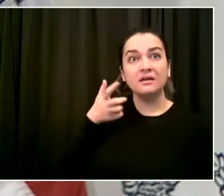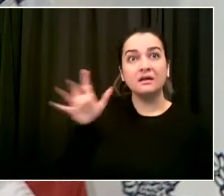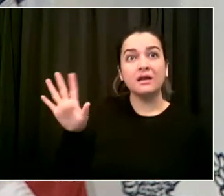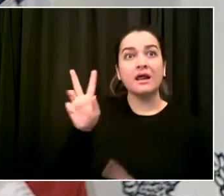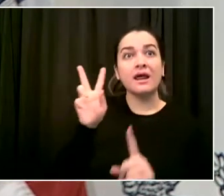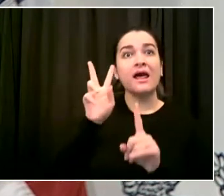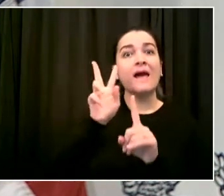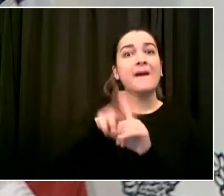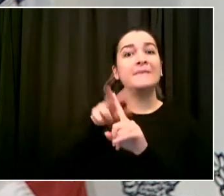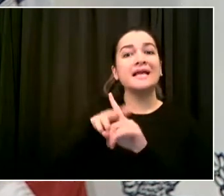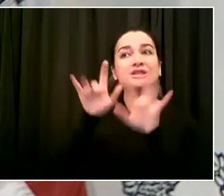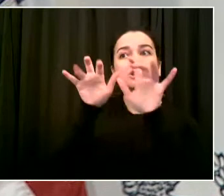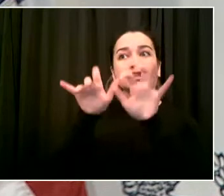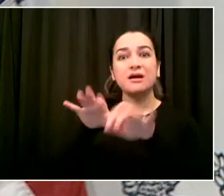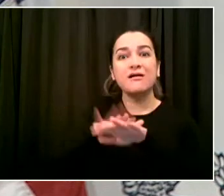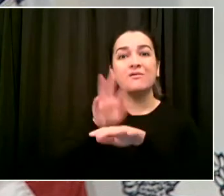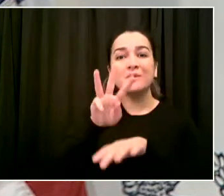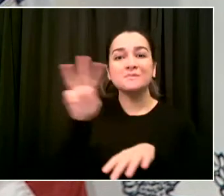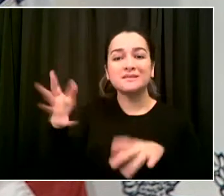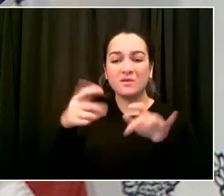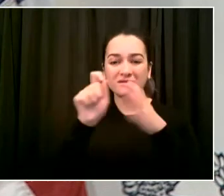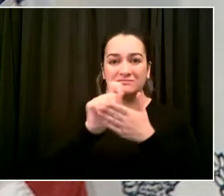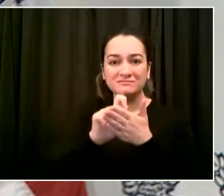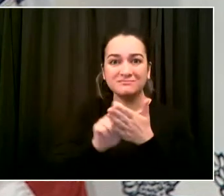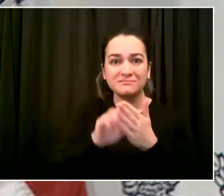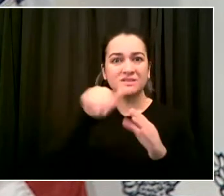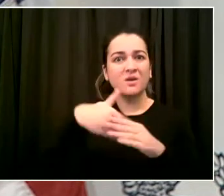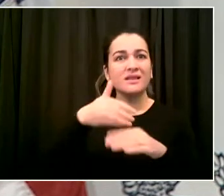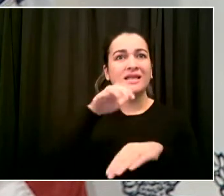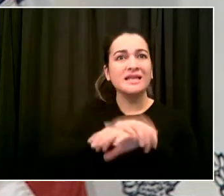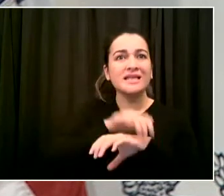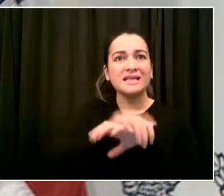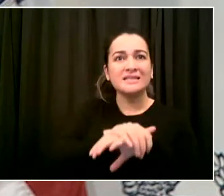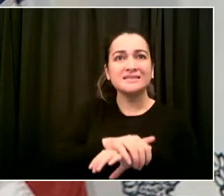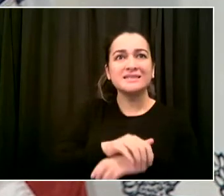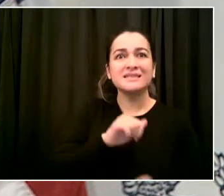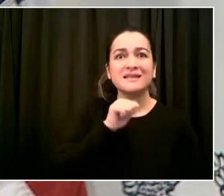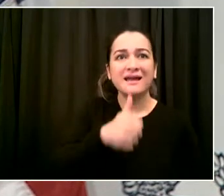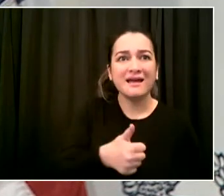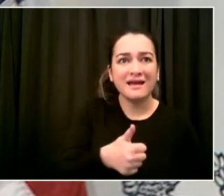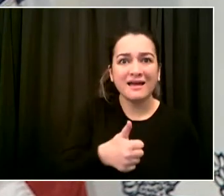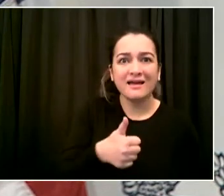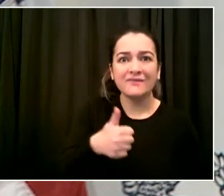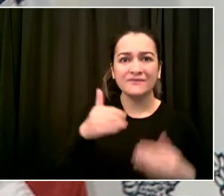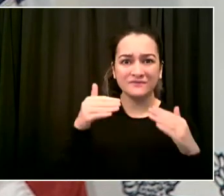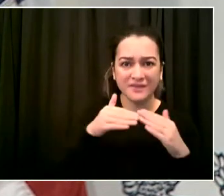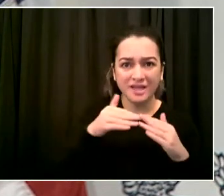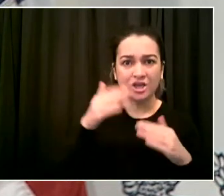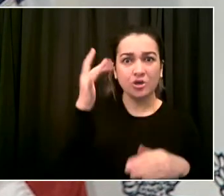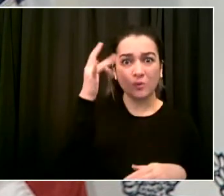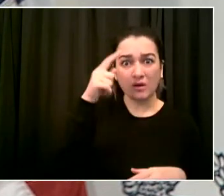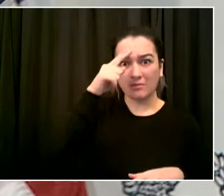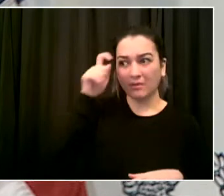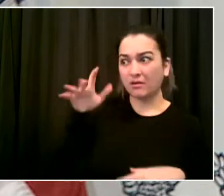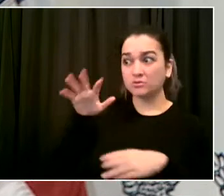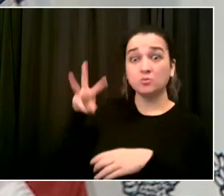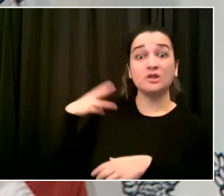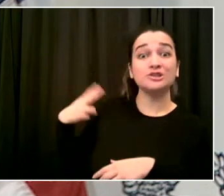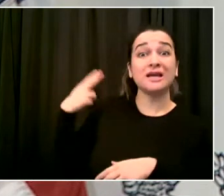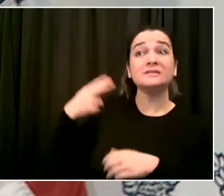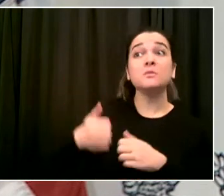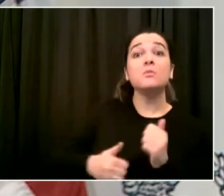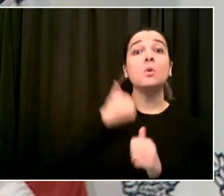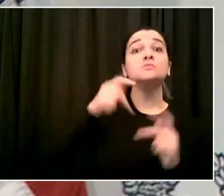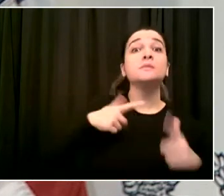ONLY IN ENGLISH